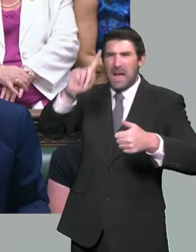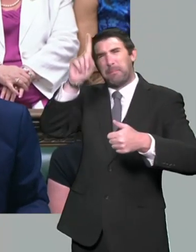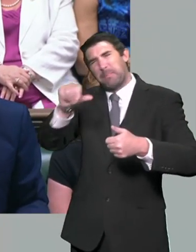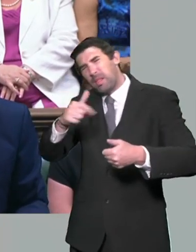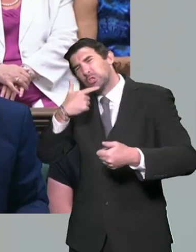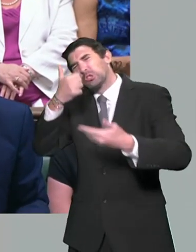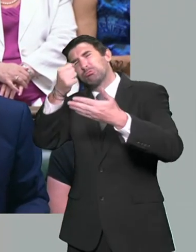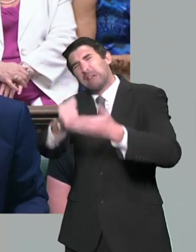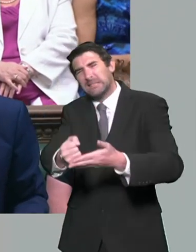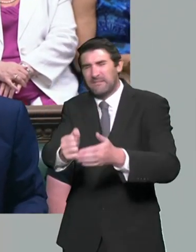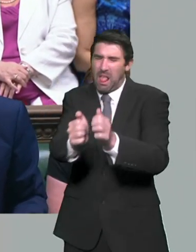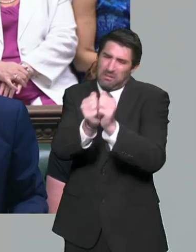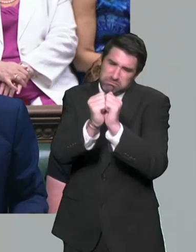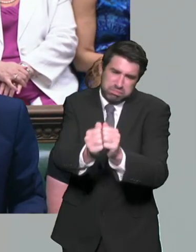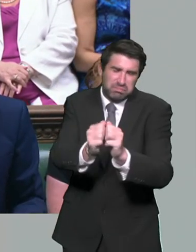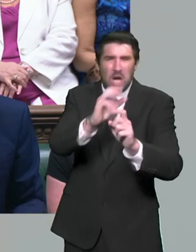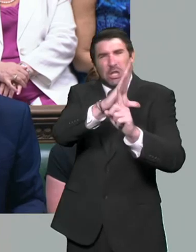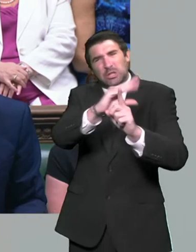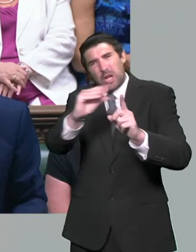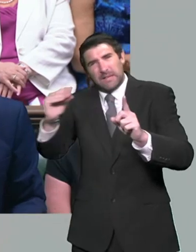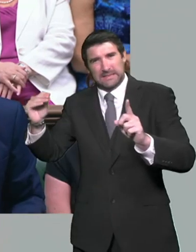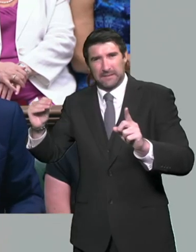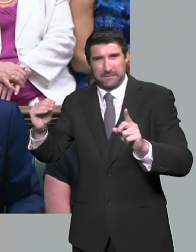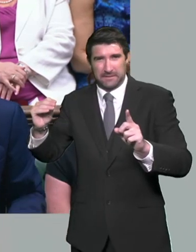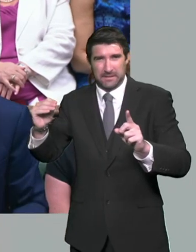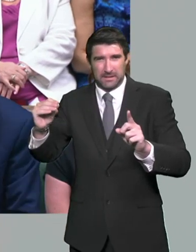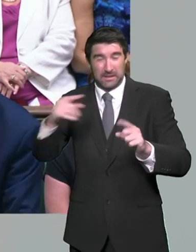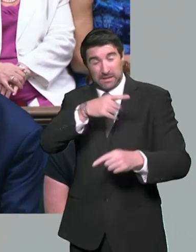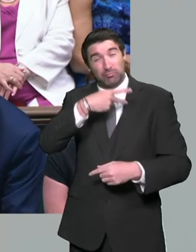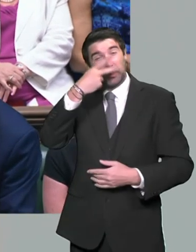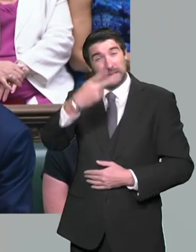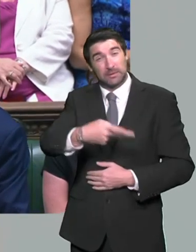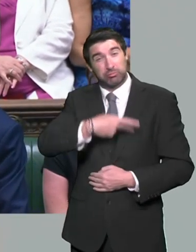But while he is telling Britain that we have never had it so good, millions of working